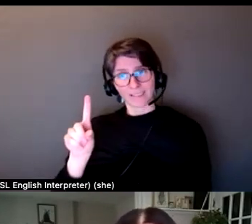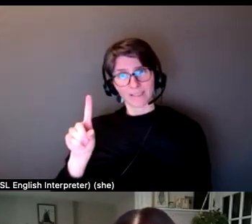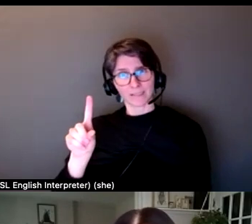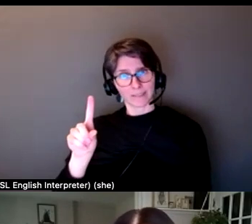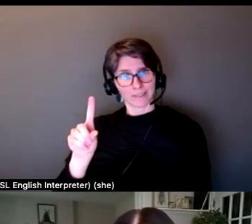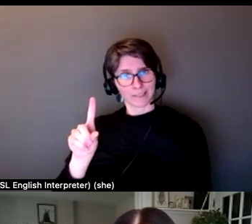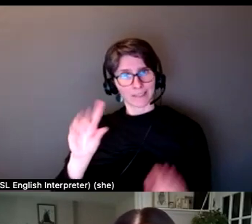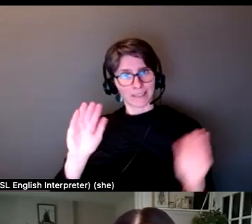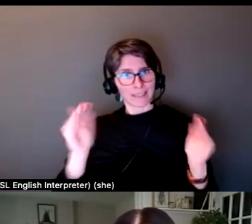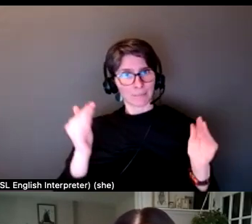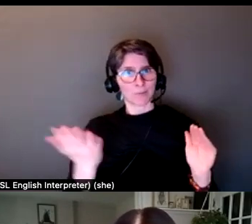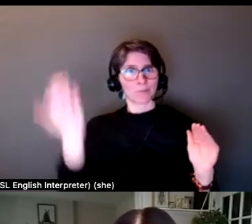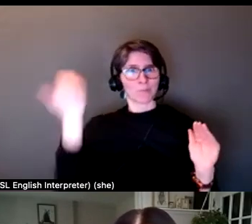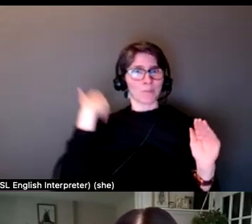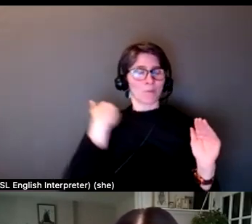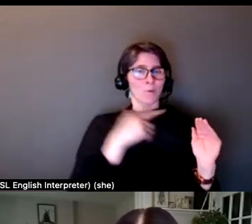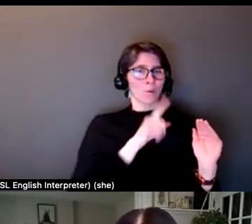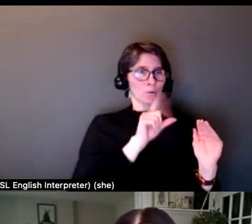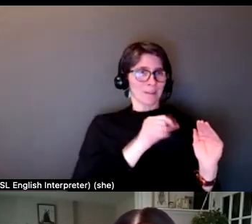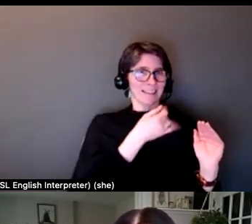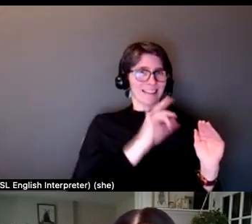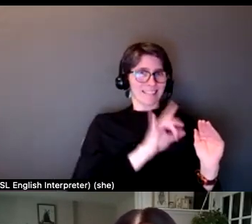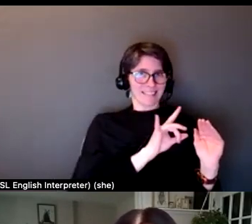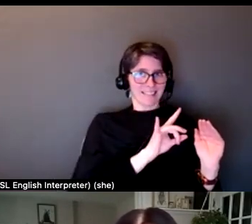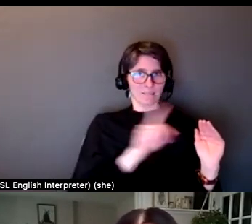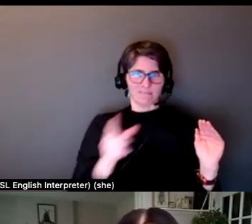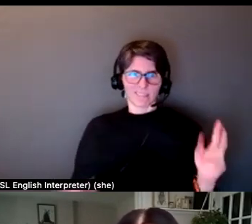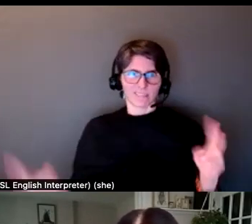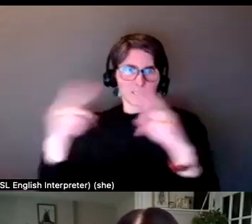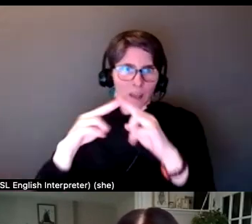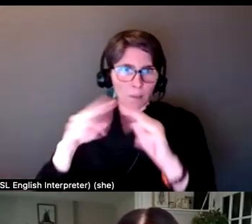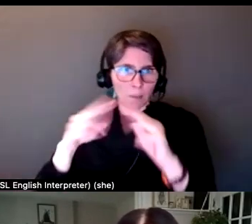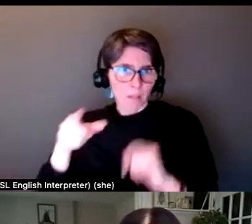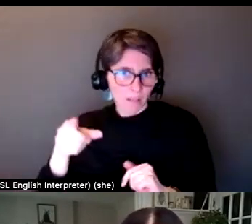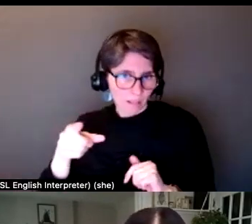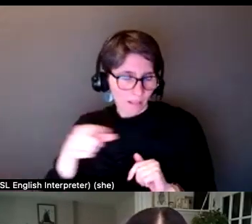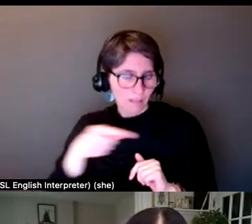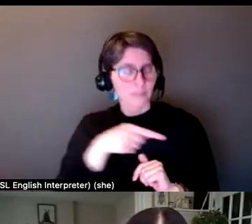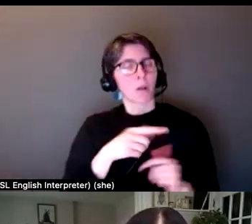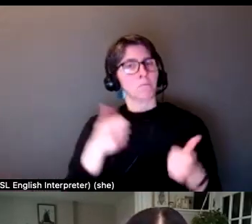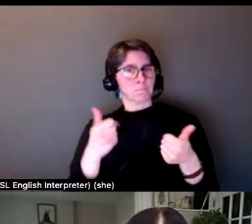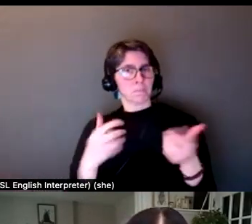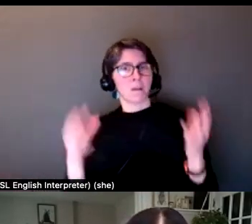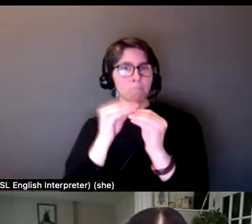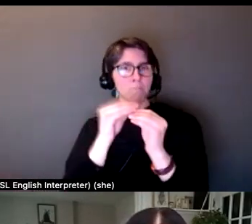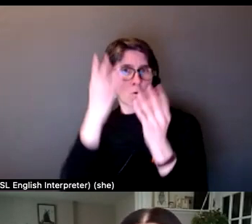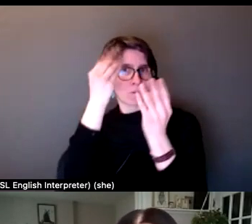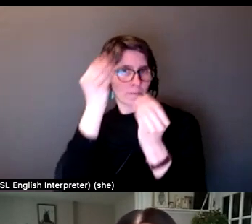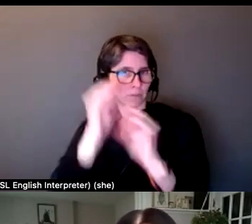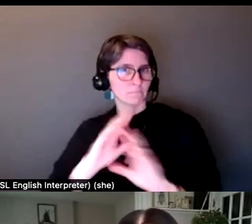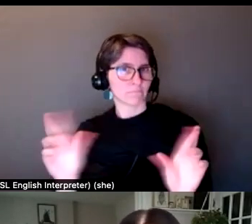the respondents to the 2018 salary survey who provided salary data. And the survey,